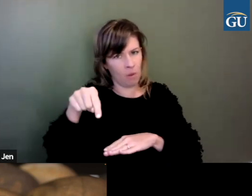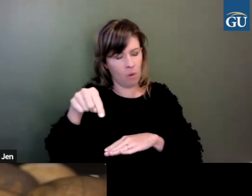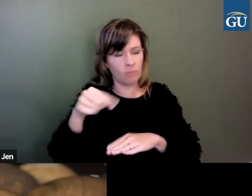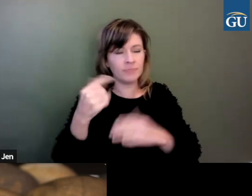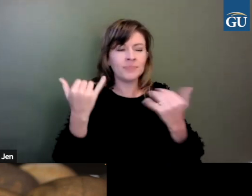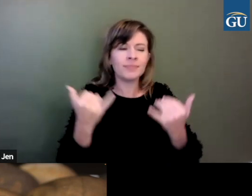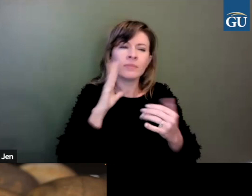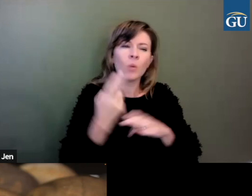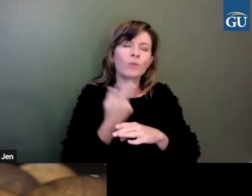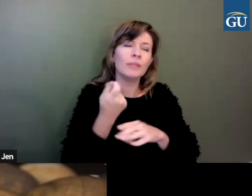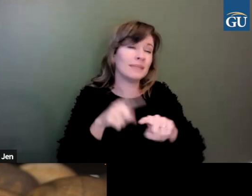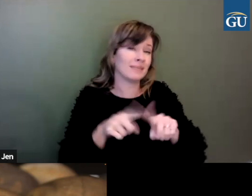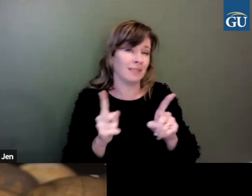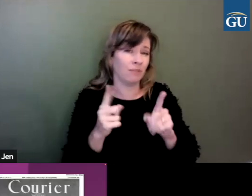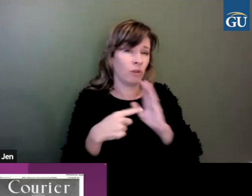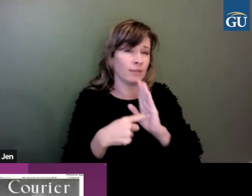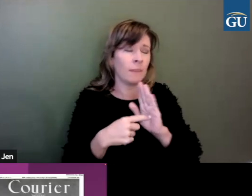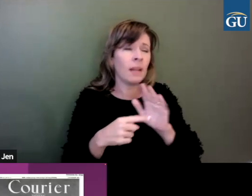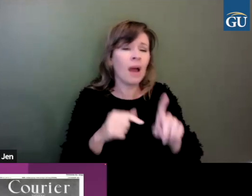kind of different example, not an example what we would think